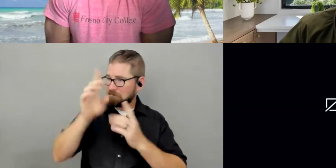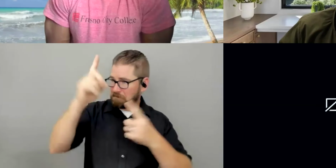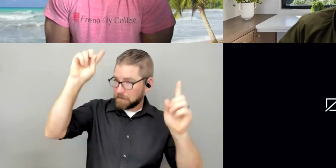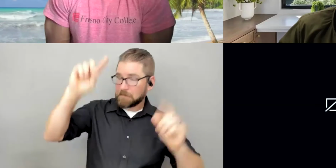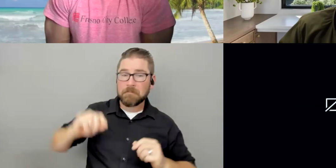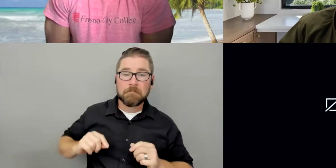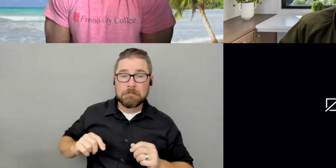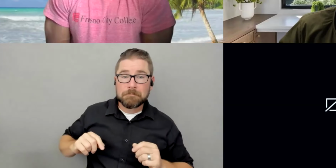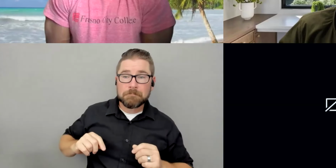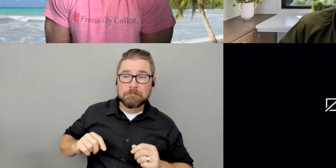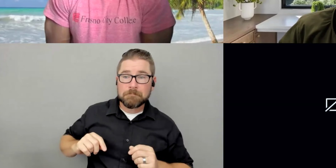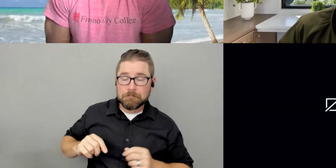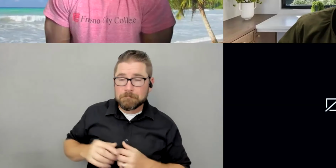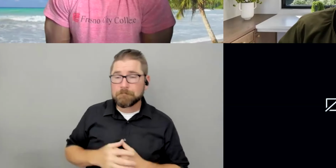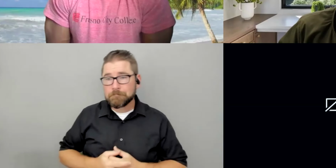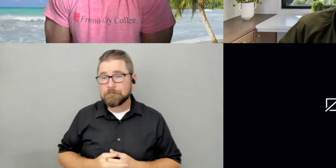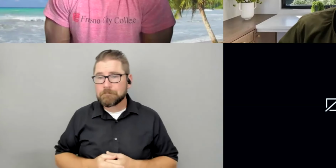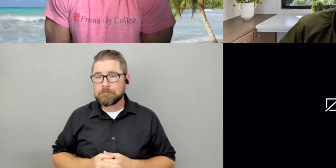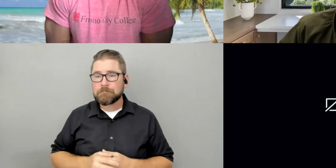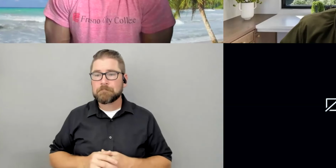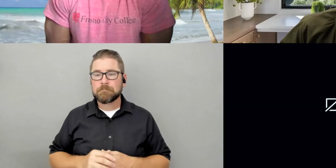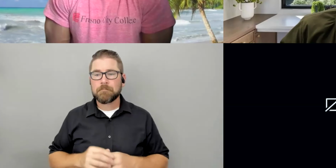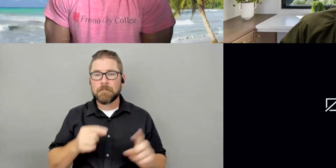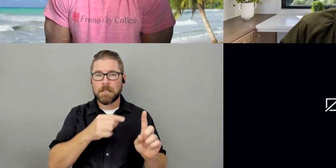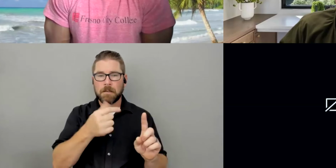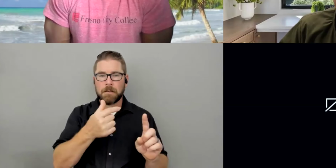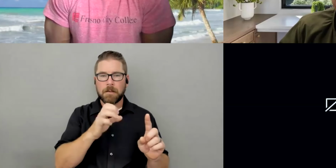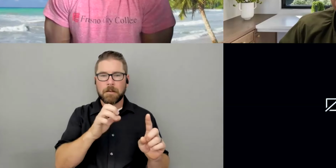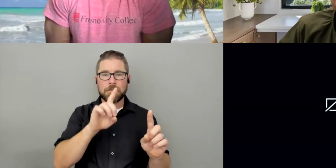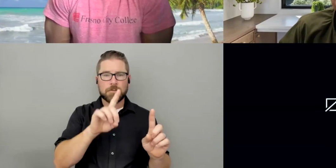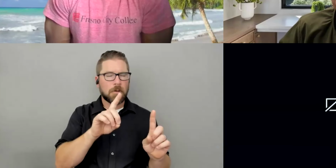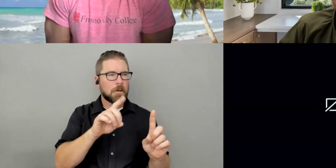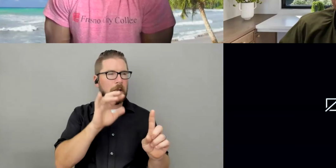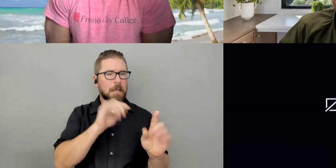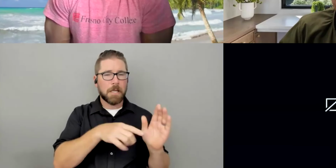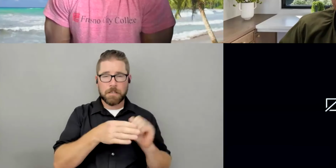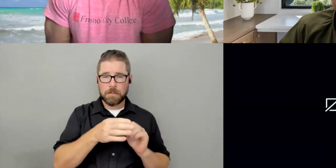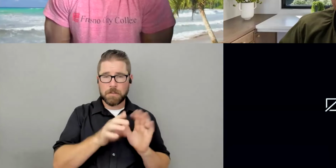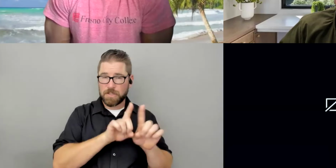I don't think they've changed it or was able to address. And actually you can correct me on this.